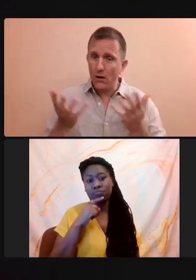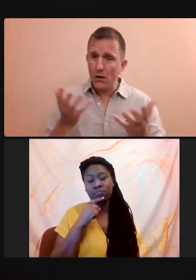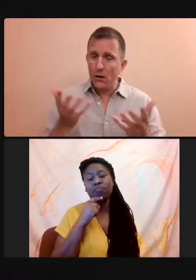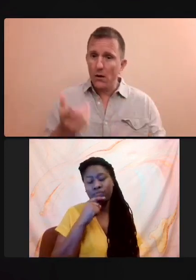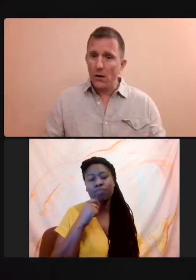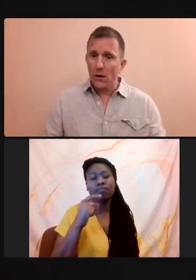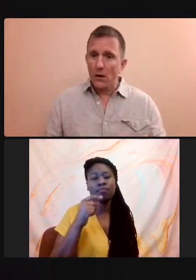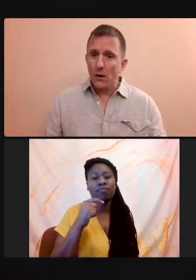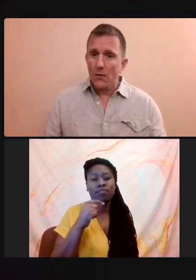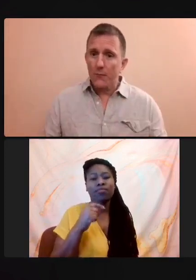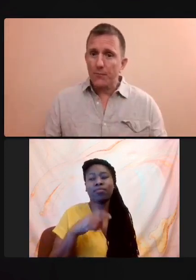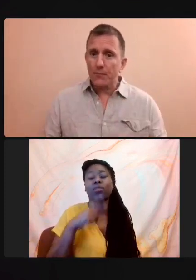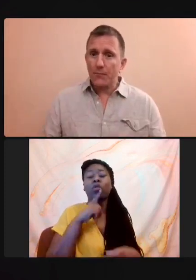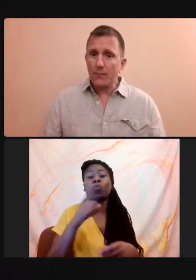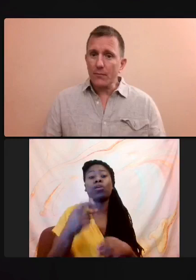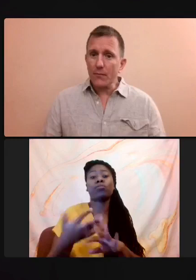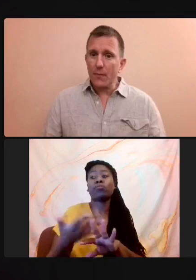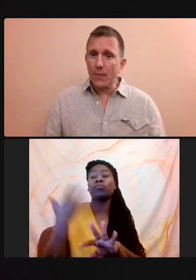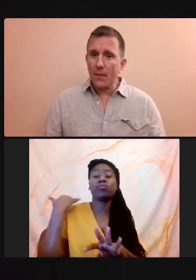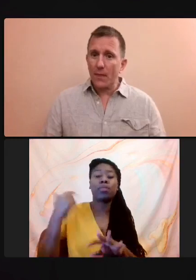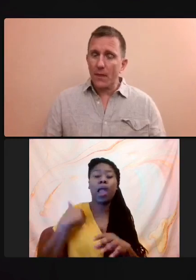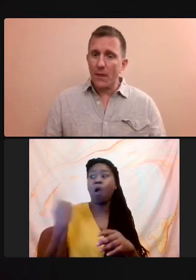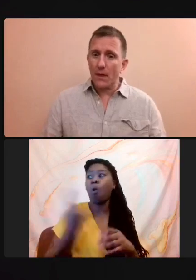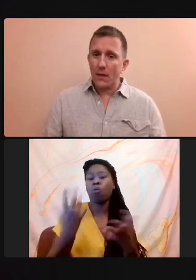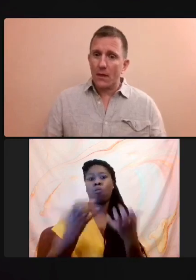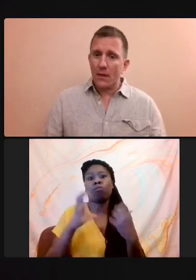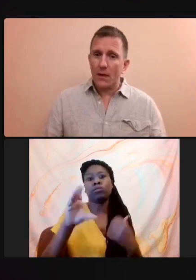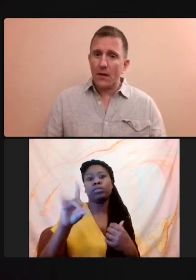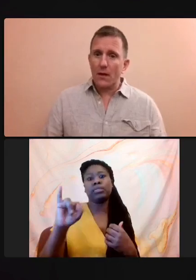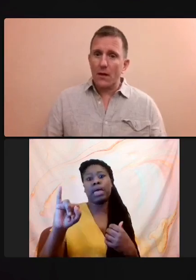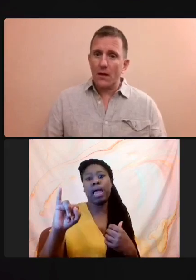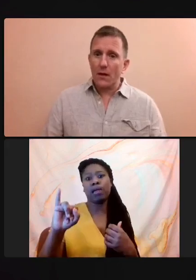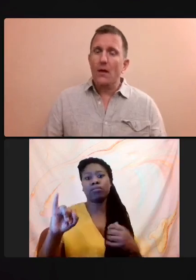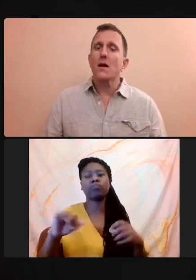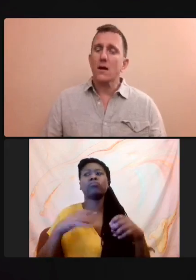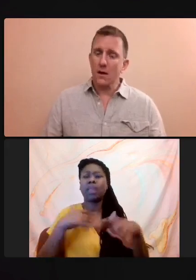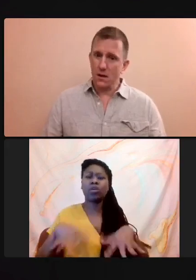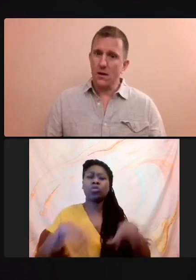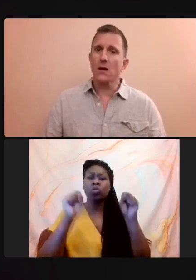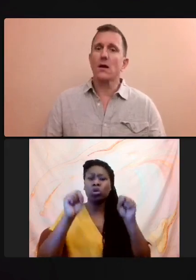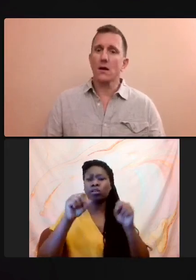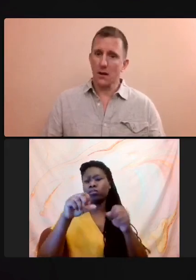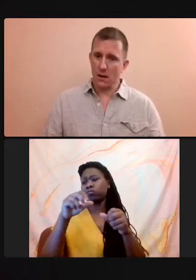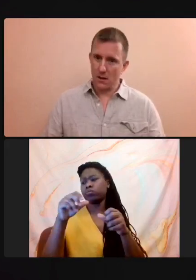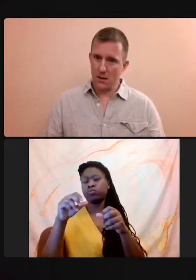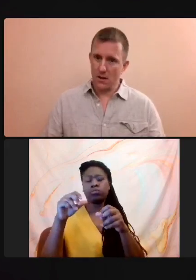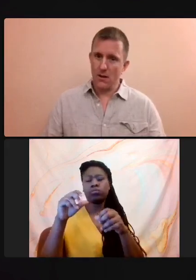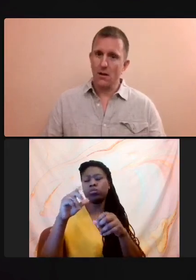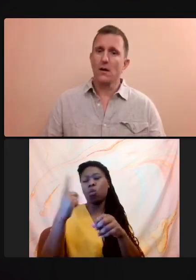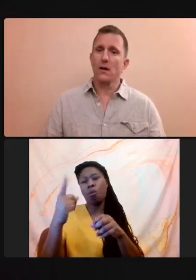Are you a CDI or are you trained as an interpreter? So I've always wanted to become a CDI.